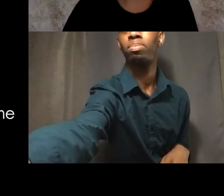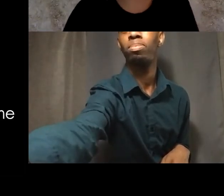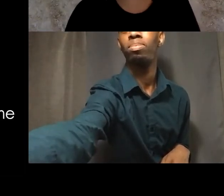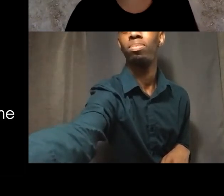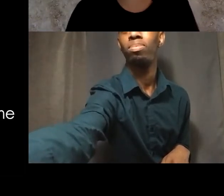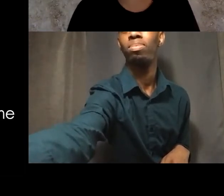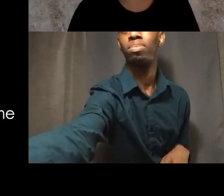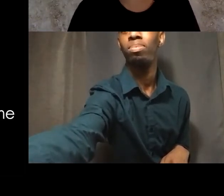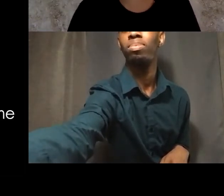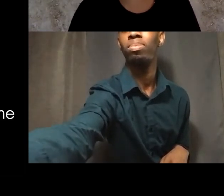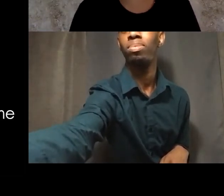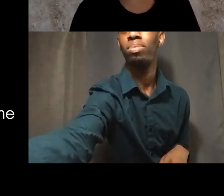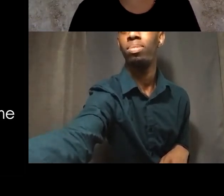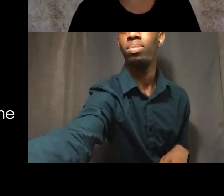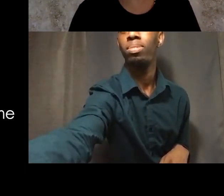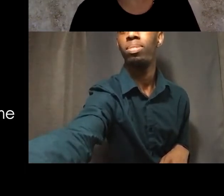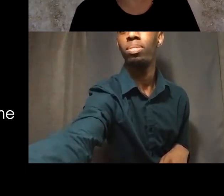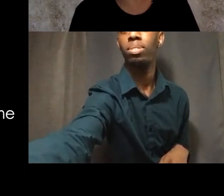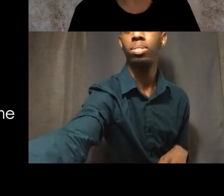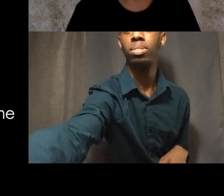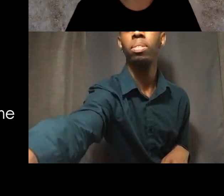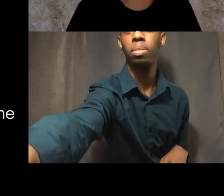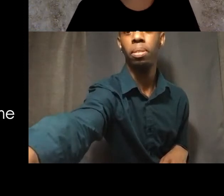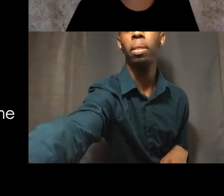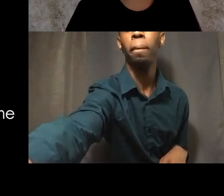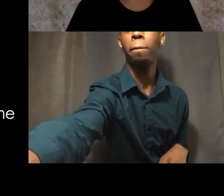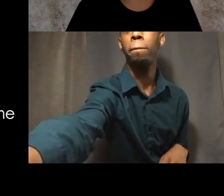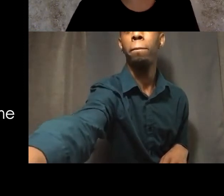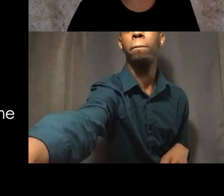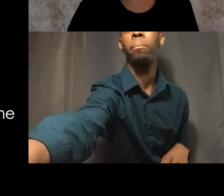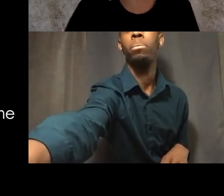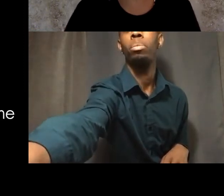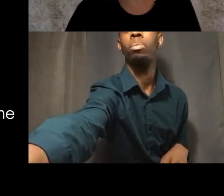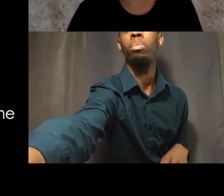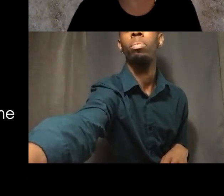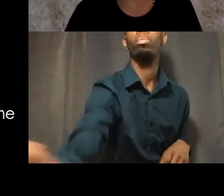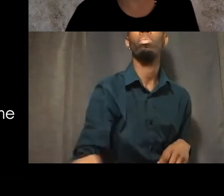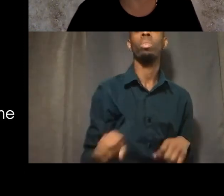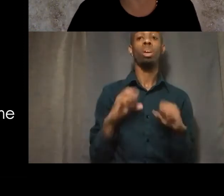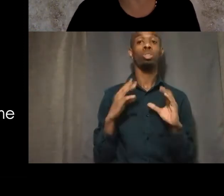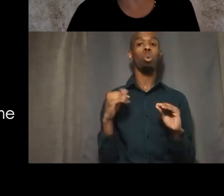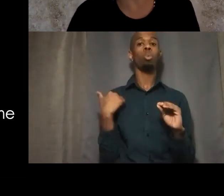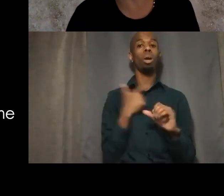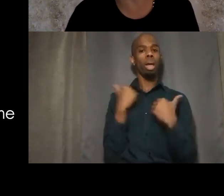We had nationwide actions for George Floyd. We also had last week, a week ago today,